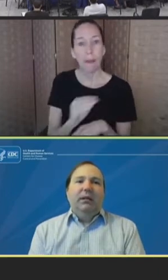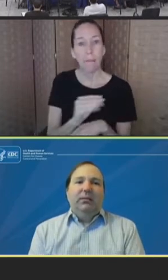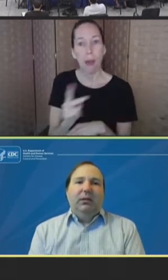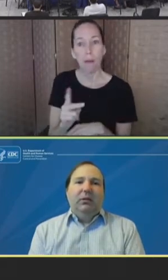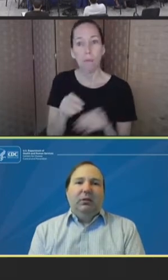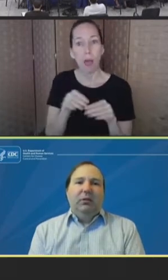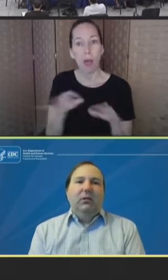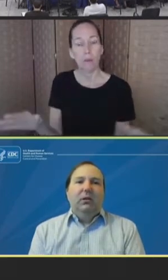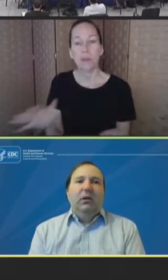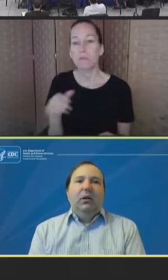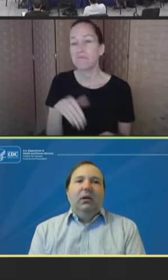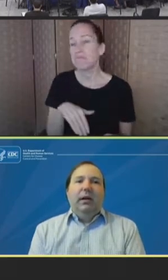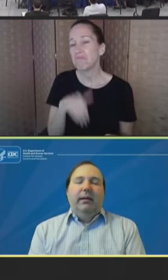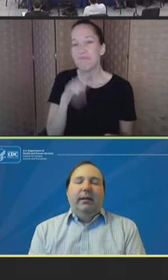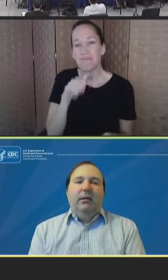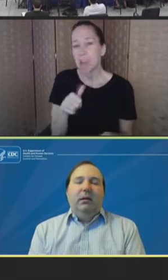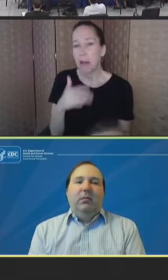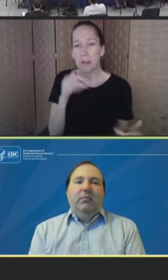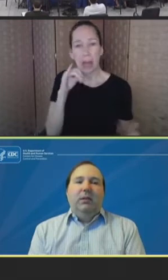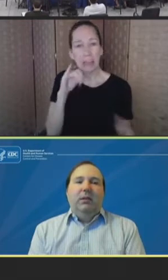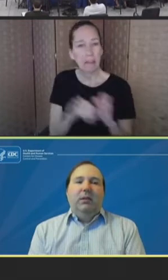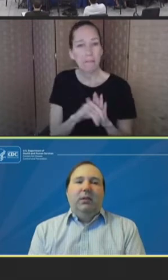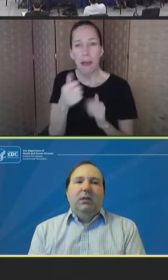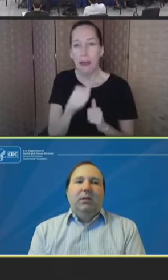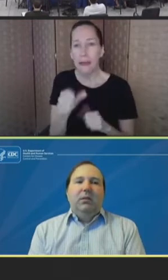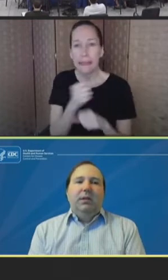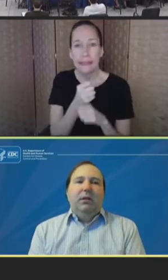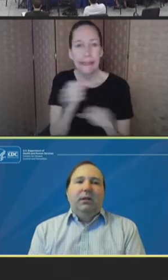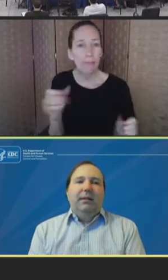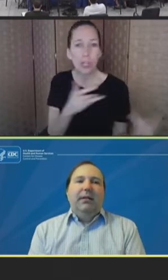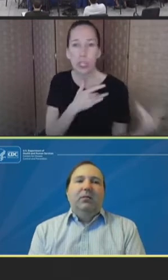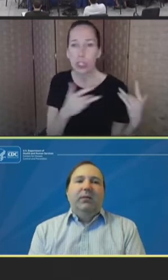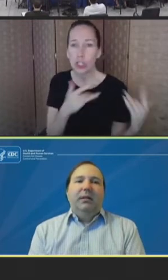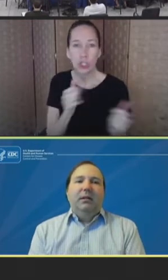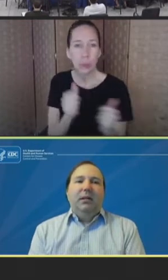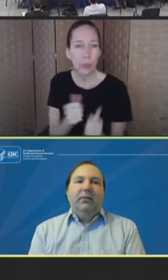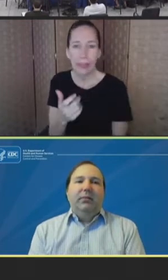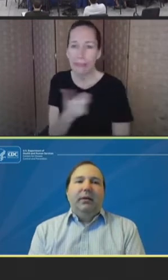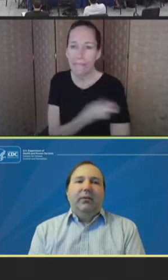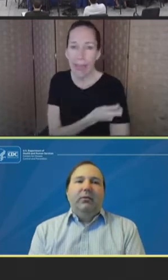safety concerns, and that, you know, CDC is committed to continue vaccine safety monitoring